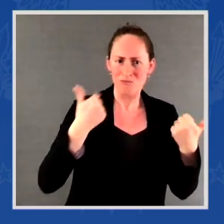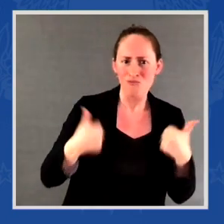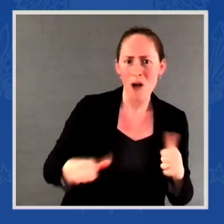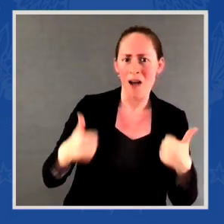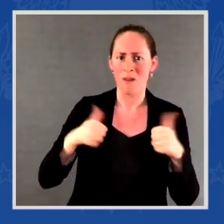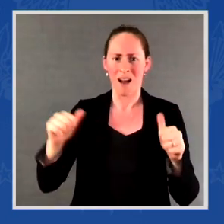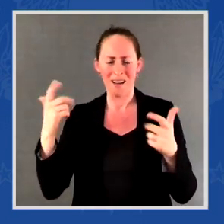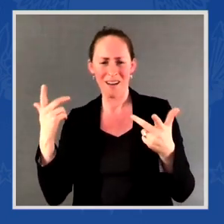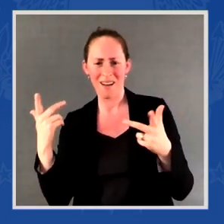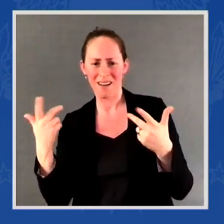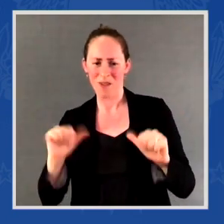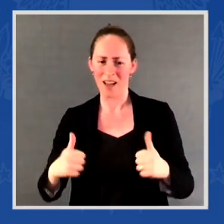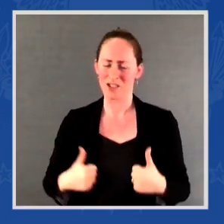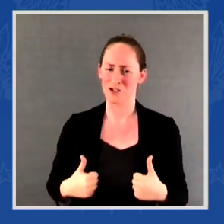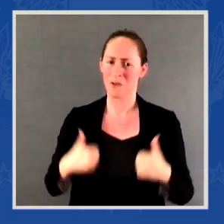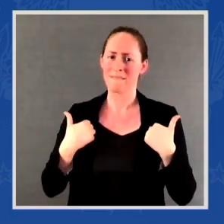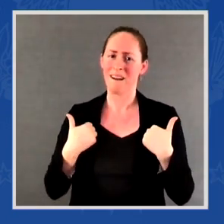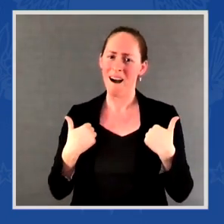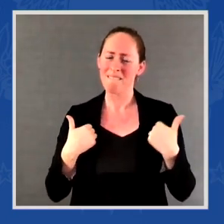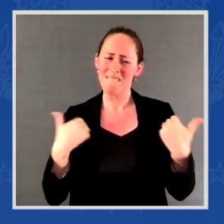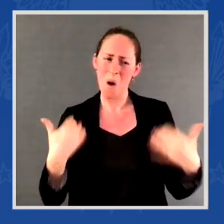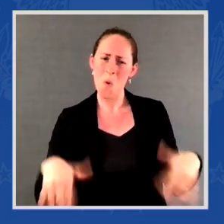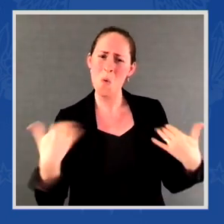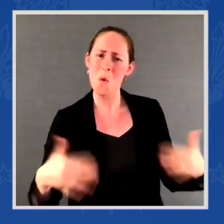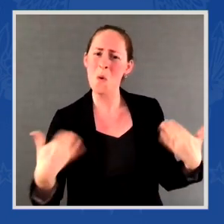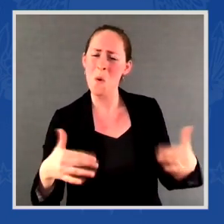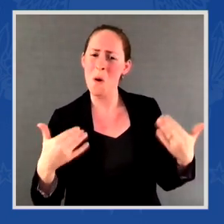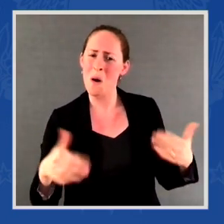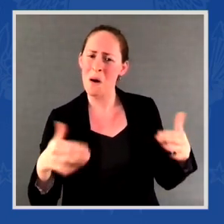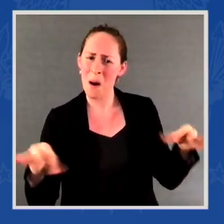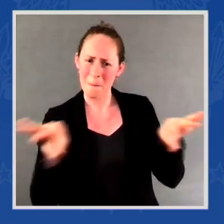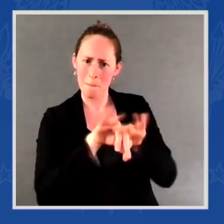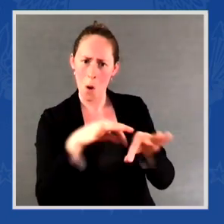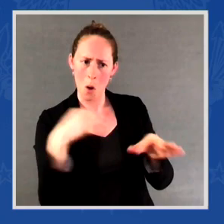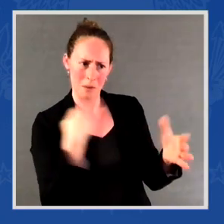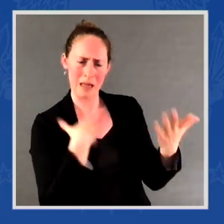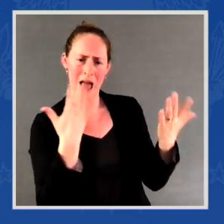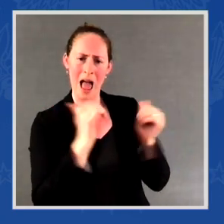in fact, is going to be able to be done. Here in North Carolina, my administration provided